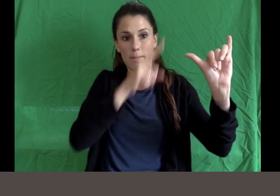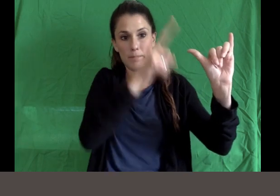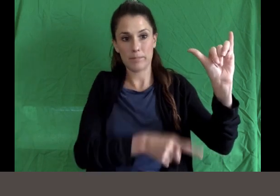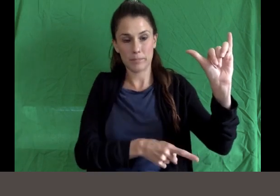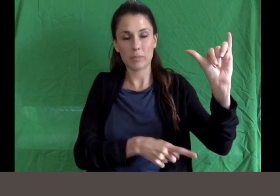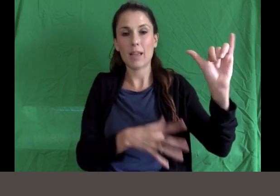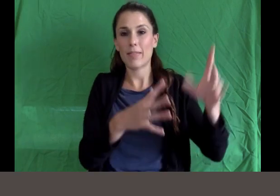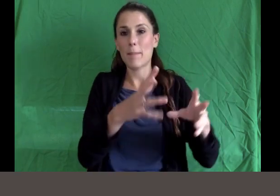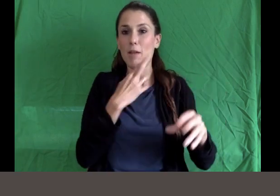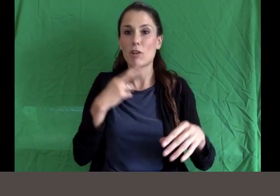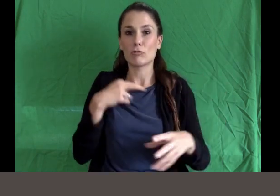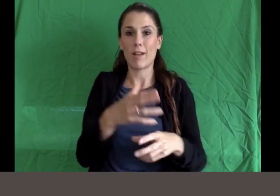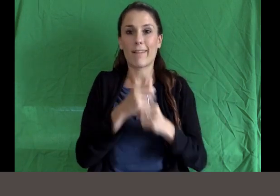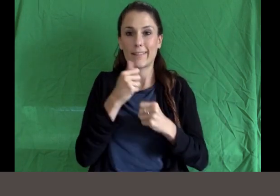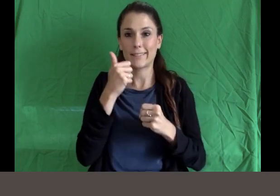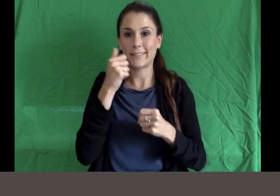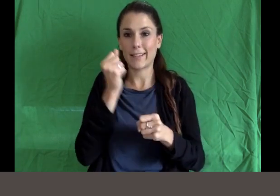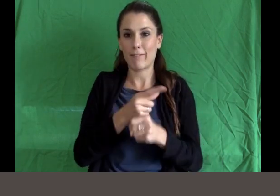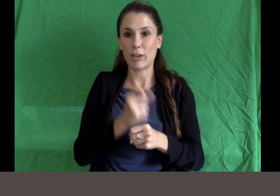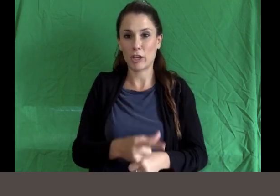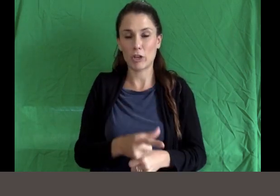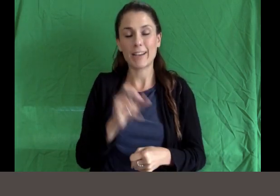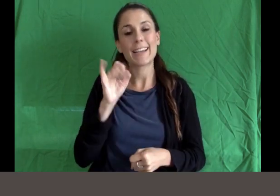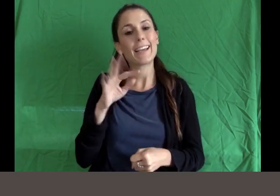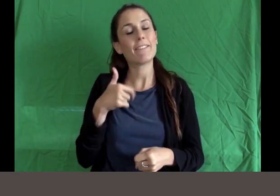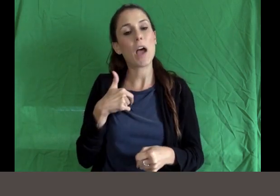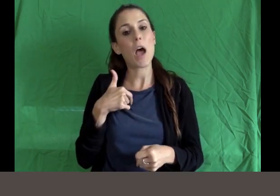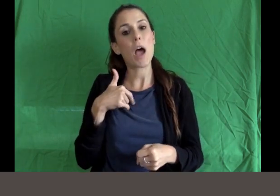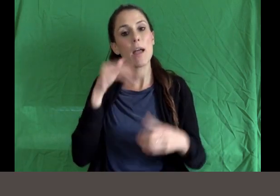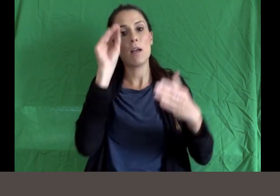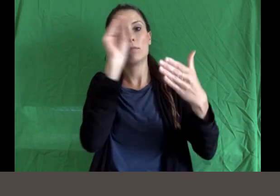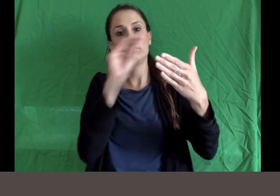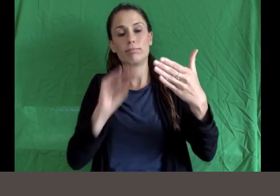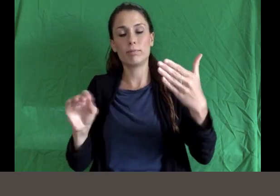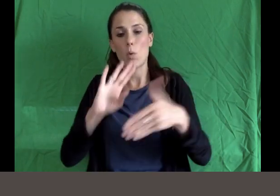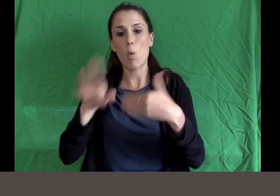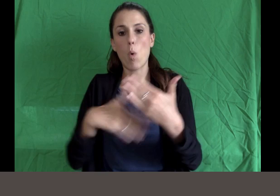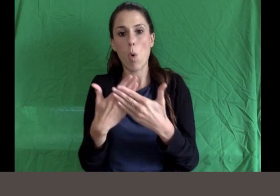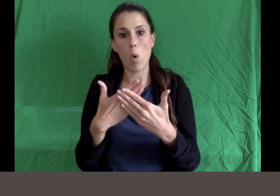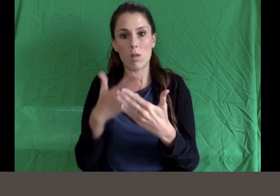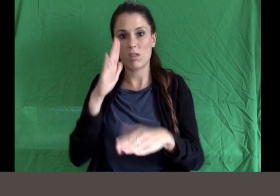each year if I chart all of this data onto a single chart it becomes slightly overwhelming